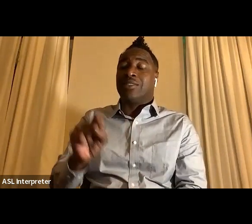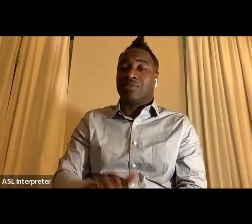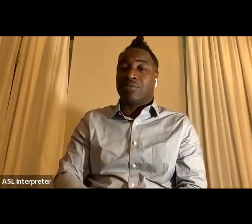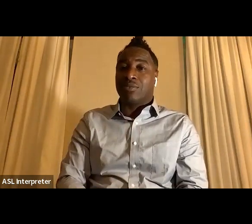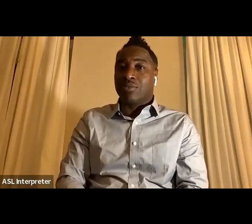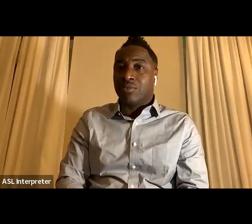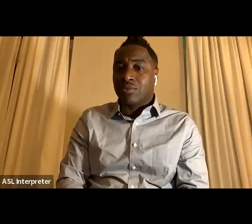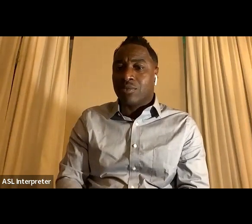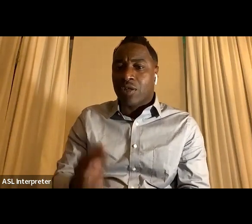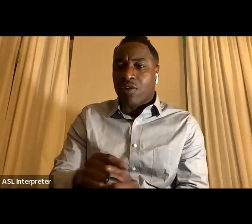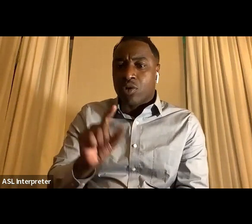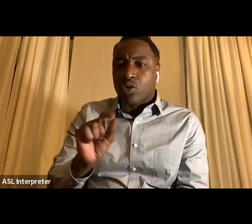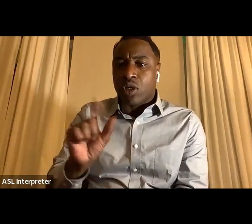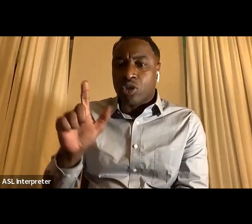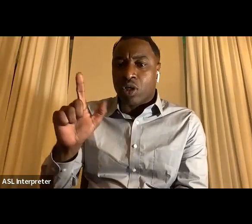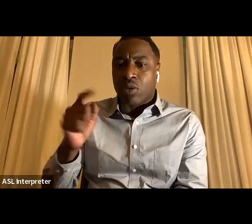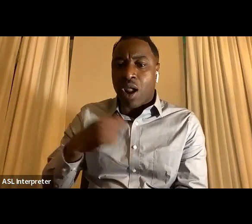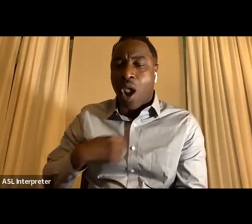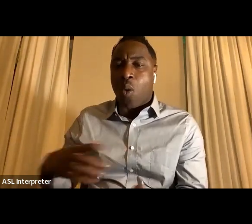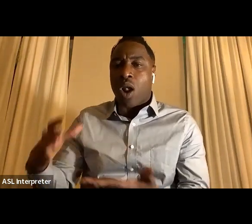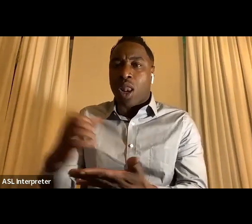I was just collecting and rolling the whole thing about